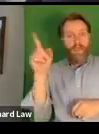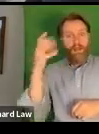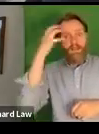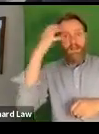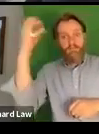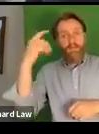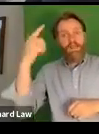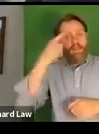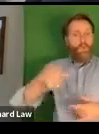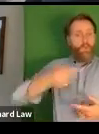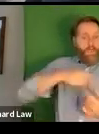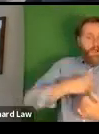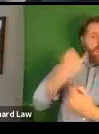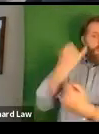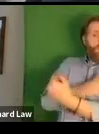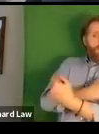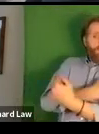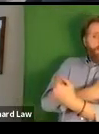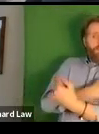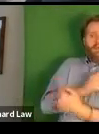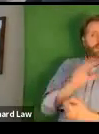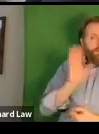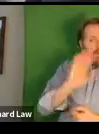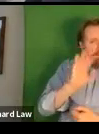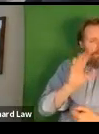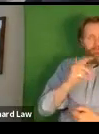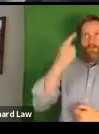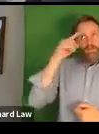think it's because the government's stance is to do as little as possible